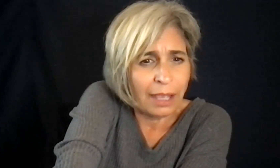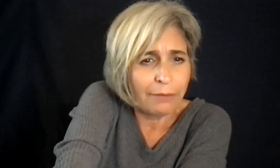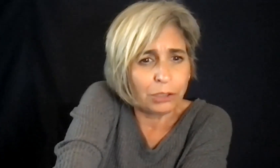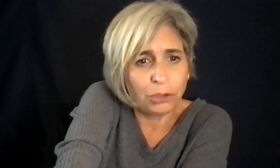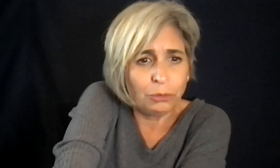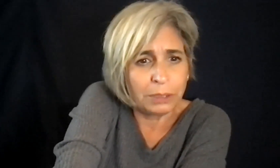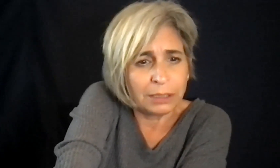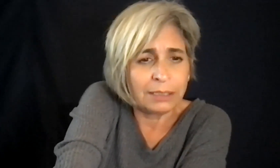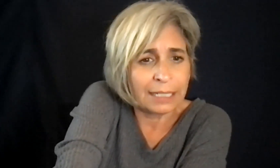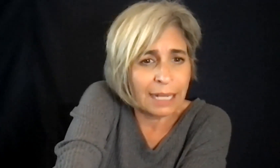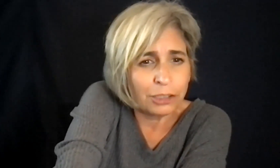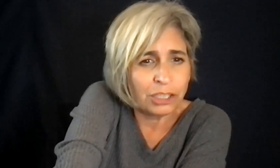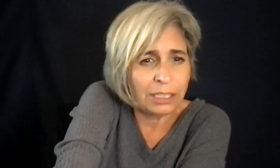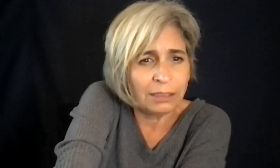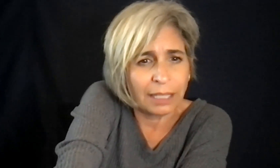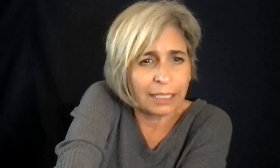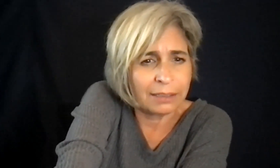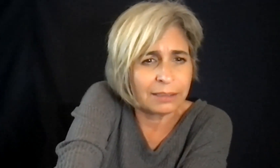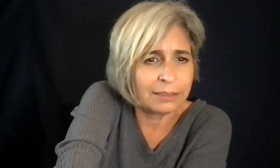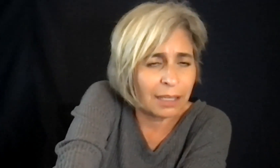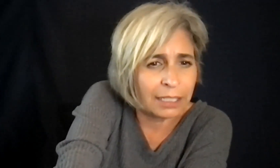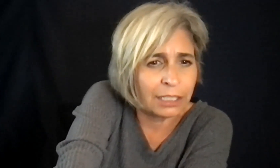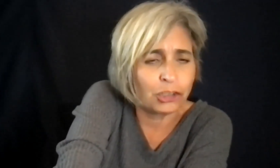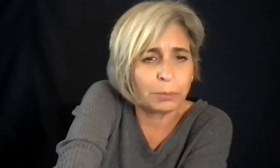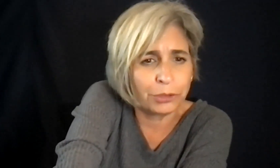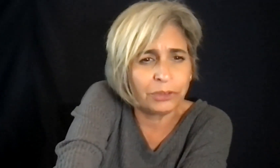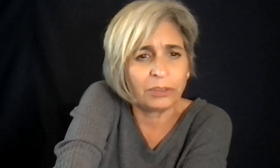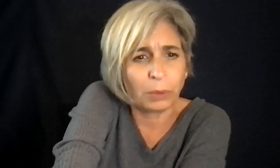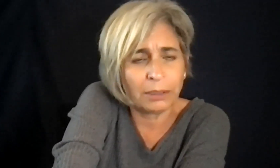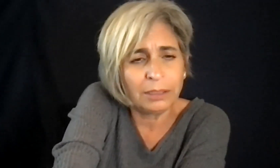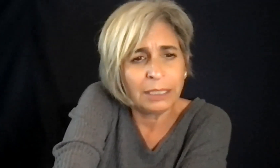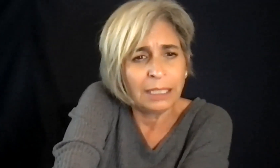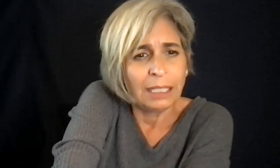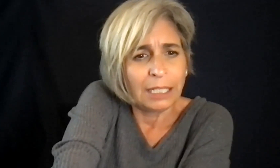have human technology like sign interpreters as well.